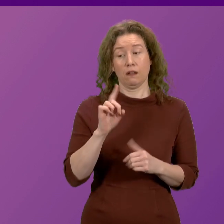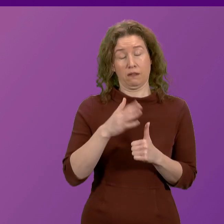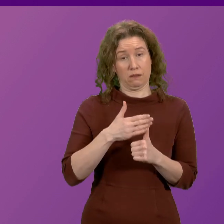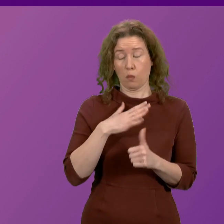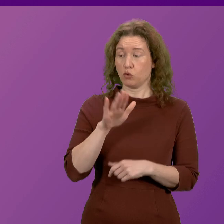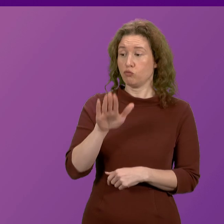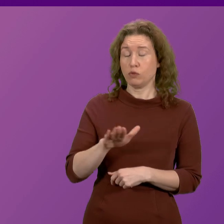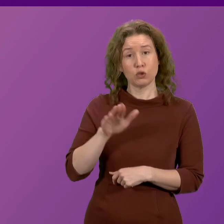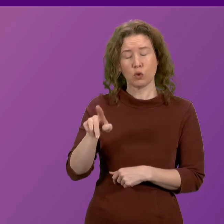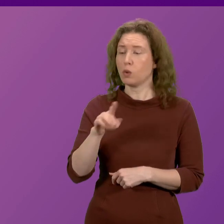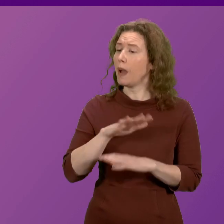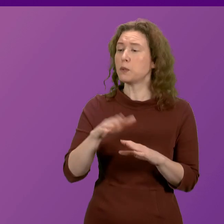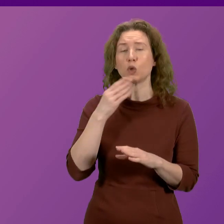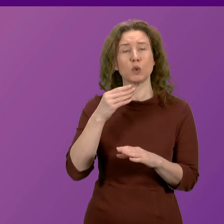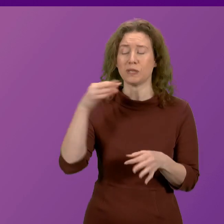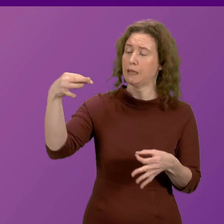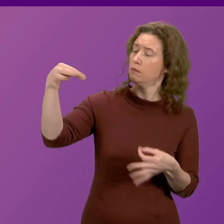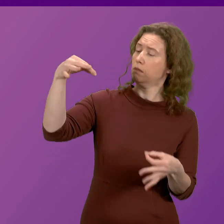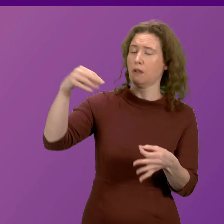that, unlike Mr Findlay, I will not be using props in the course of my answer.